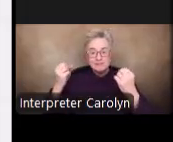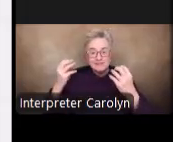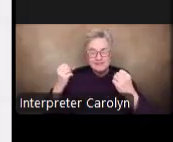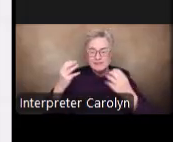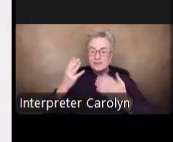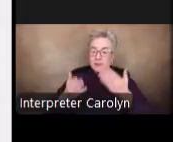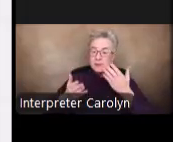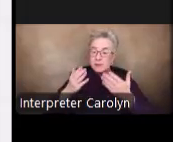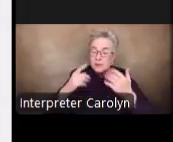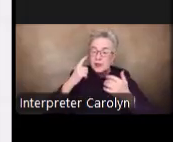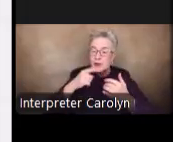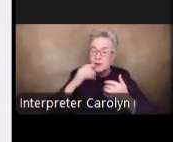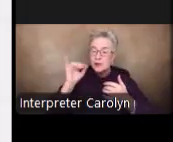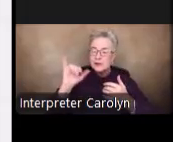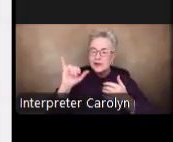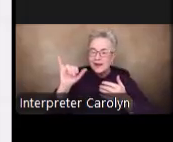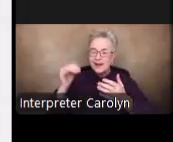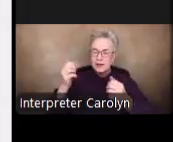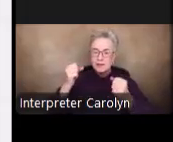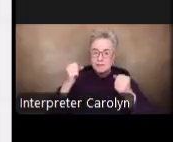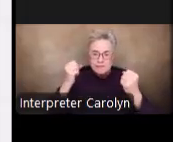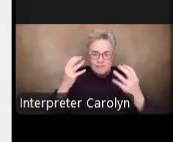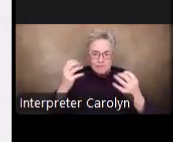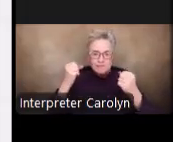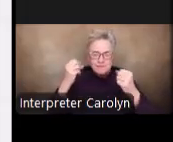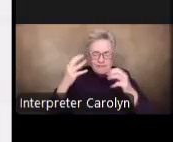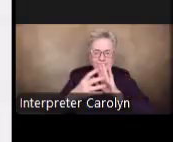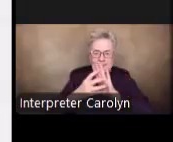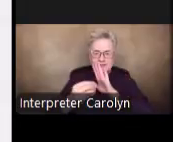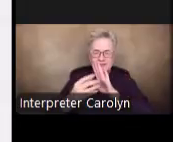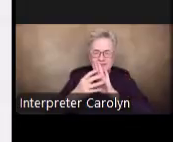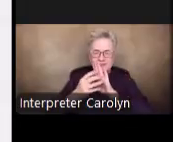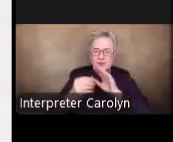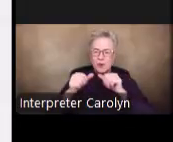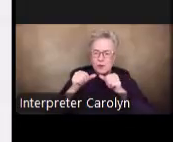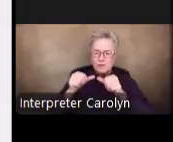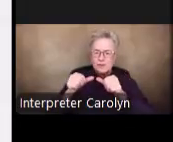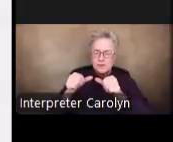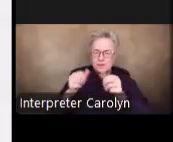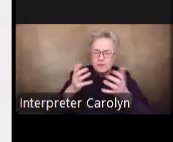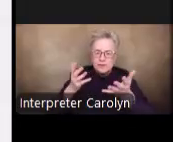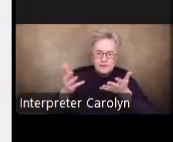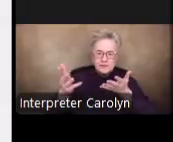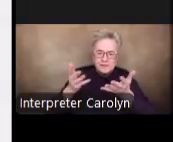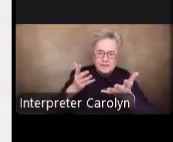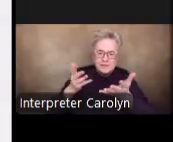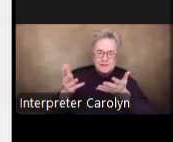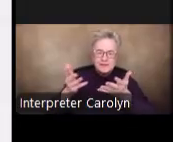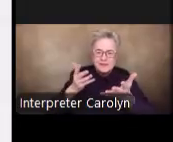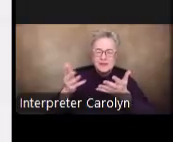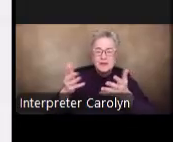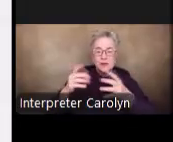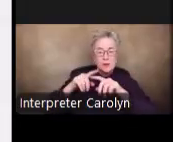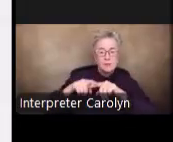like repeated hand movements, early signs or consistent gesture patterns, depending on the child's access.